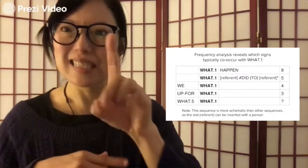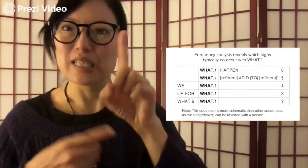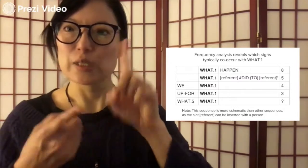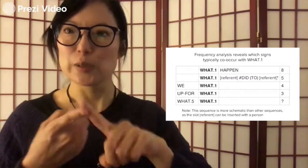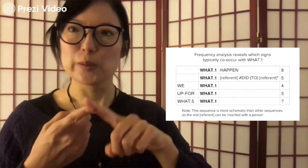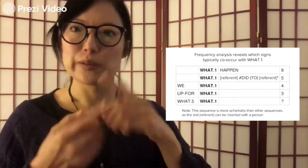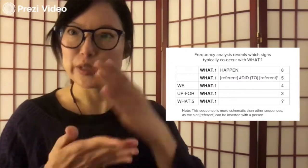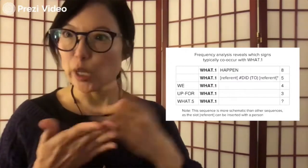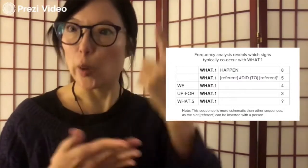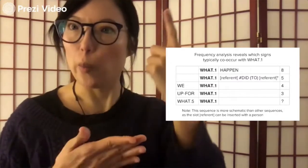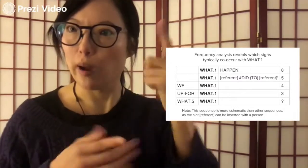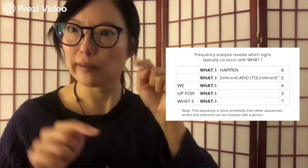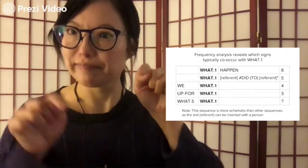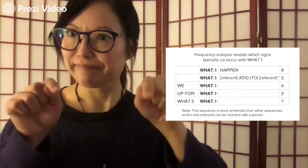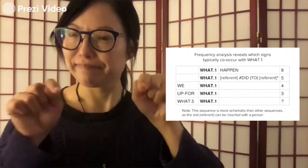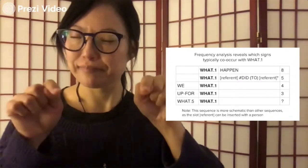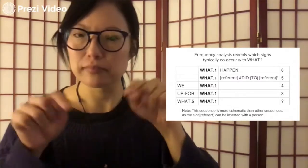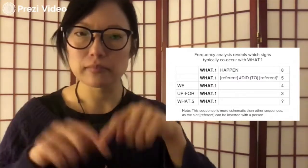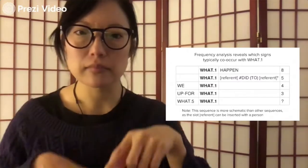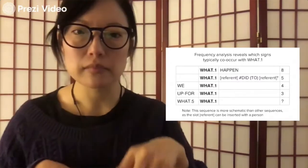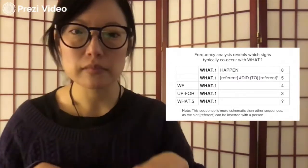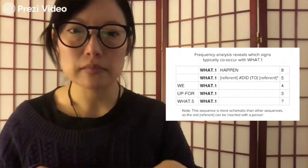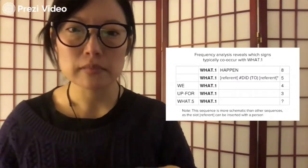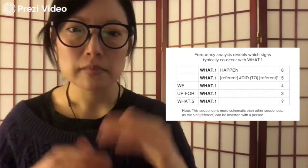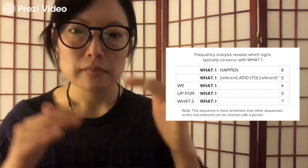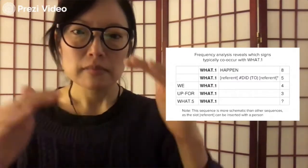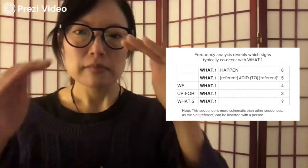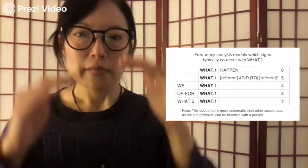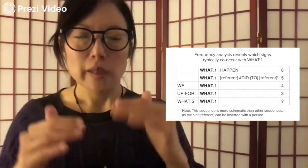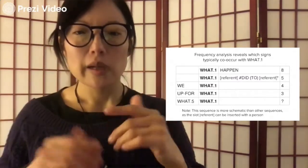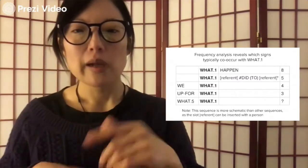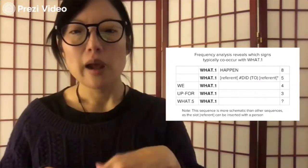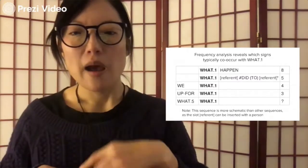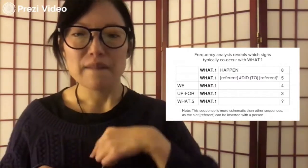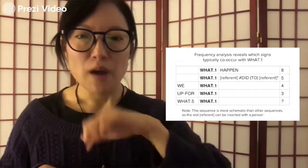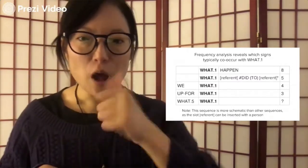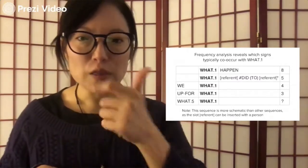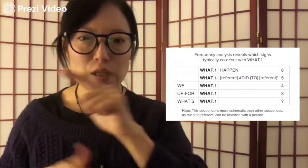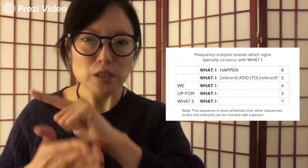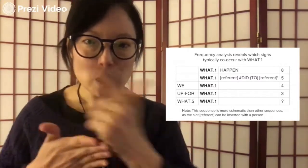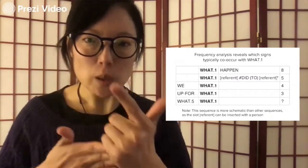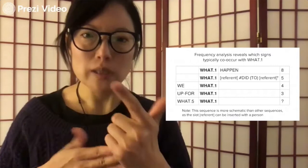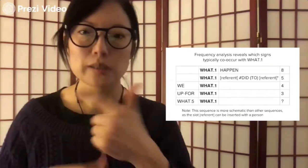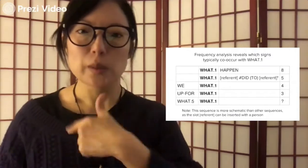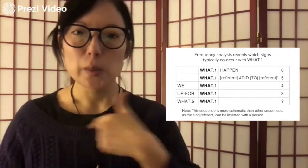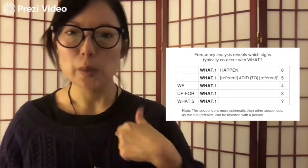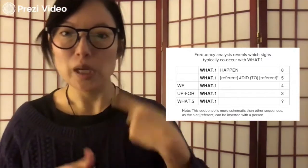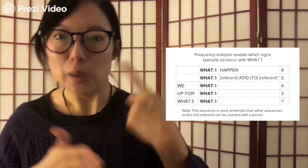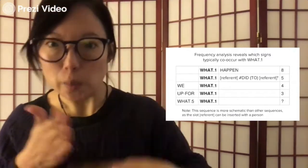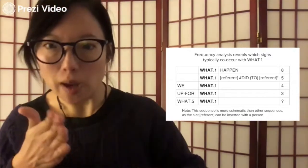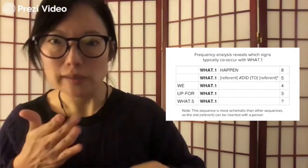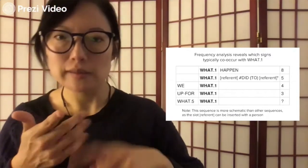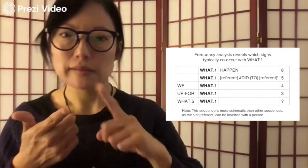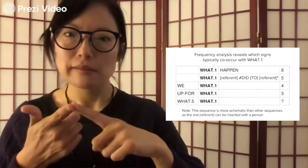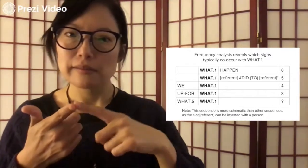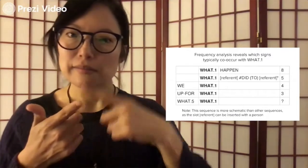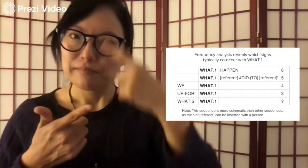somebody did to somebody else. In the third sequence, WE